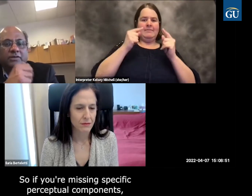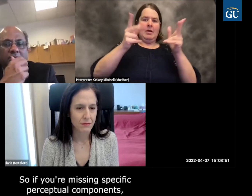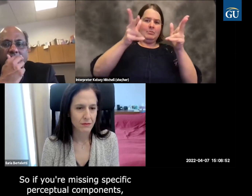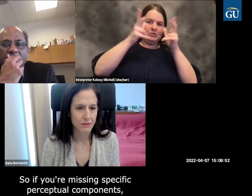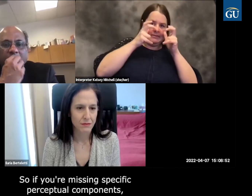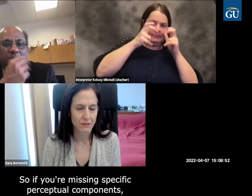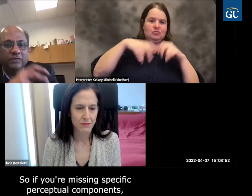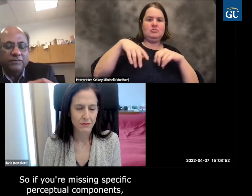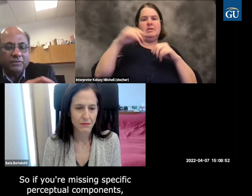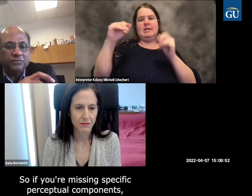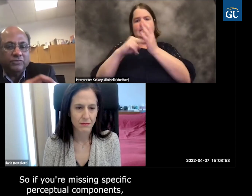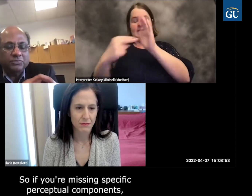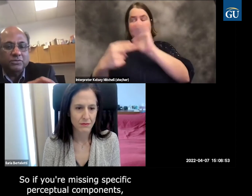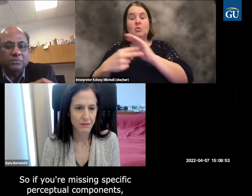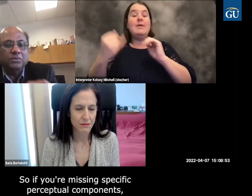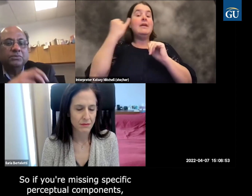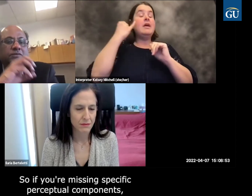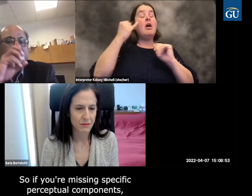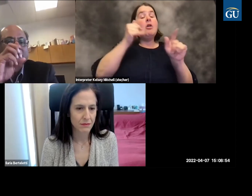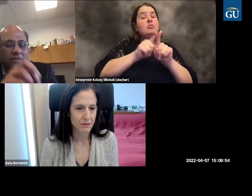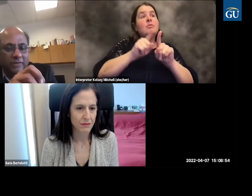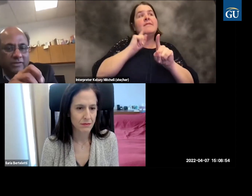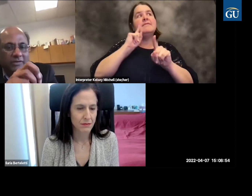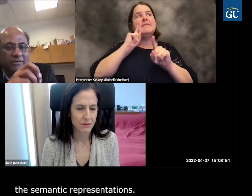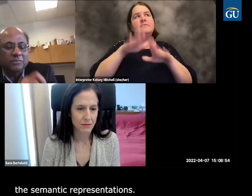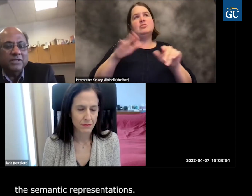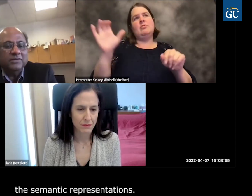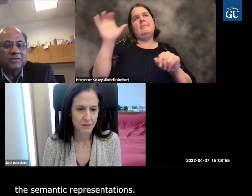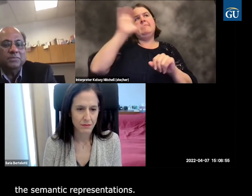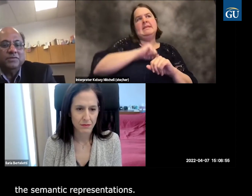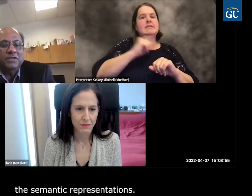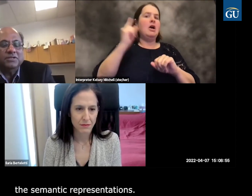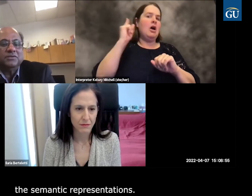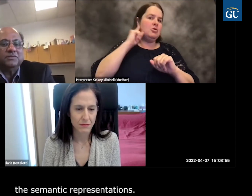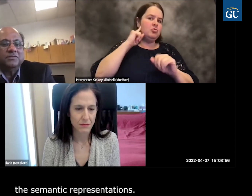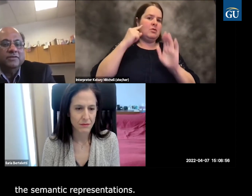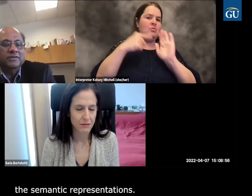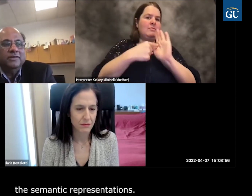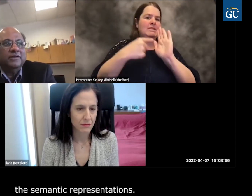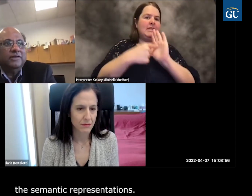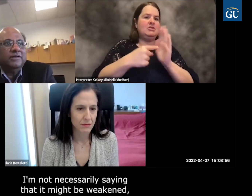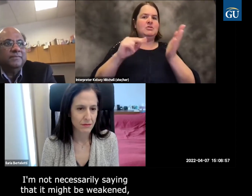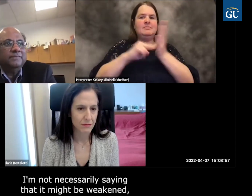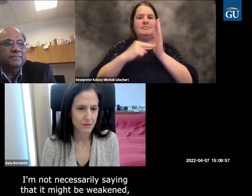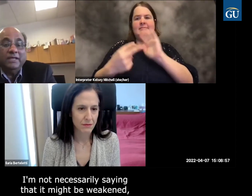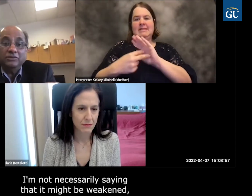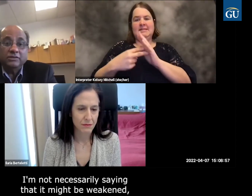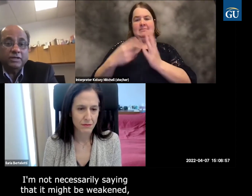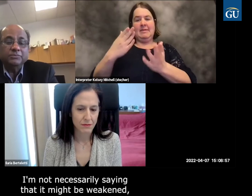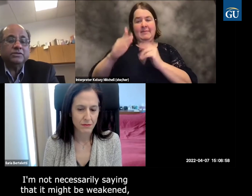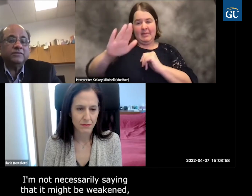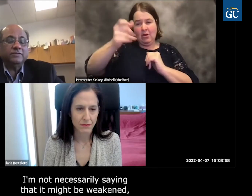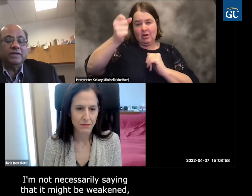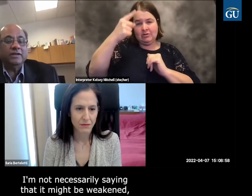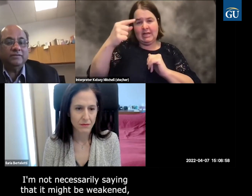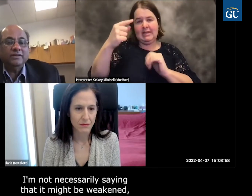uh specific perceptual components the semantic representations um